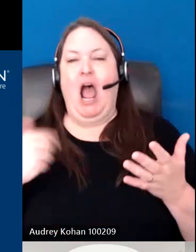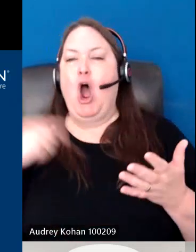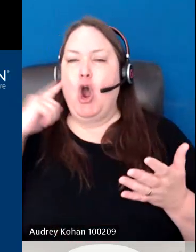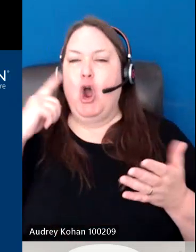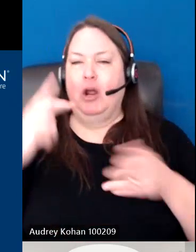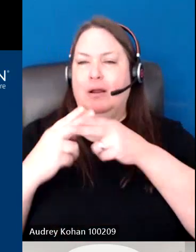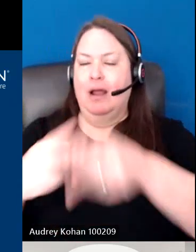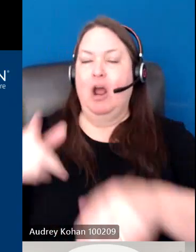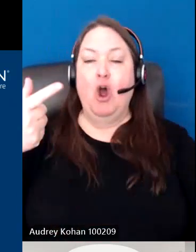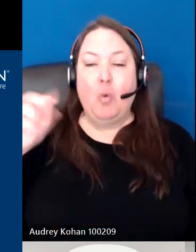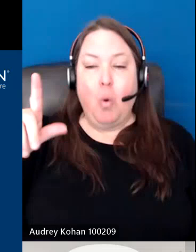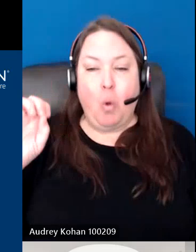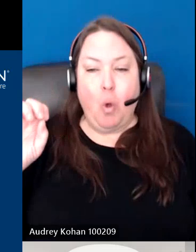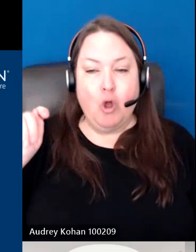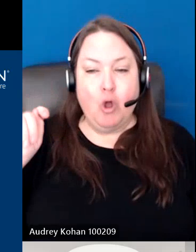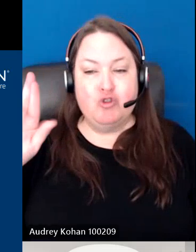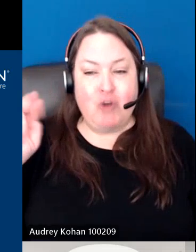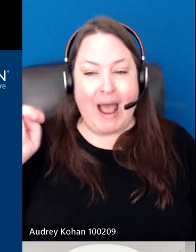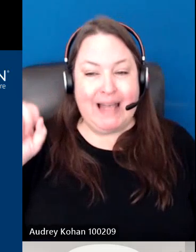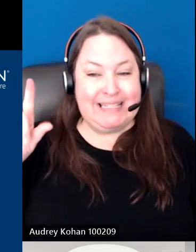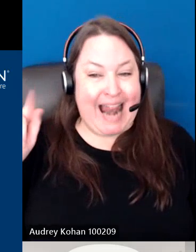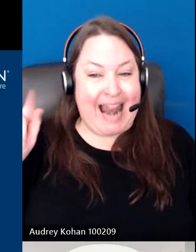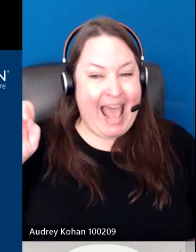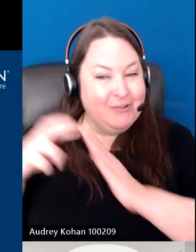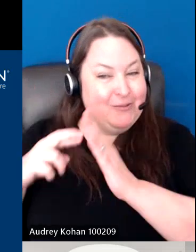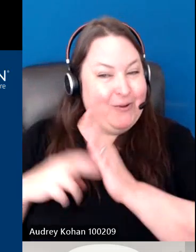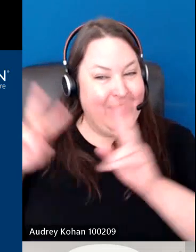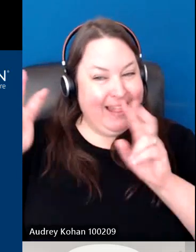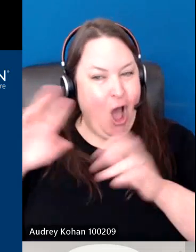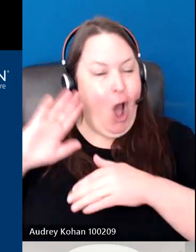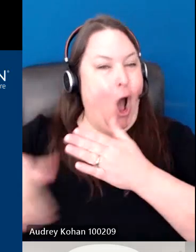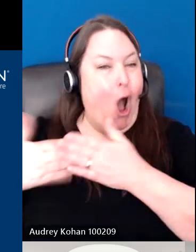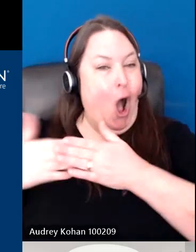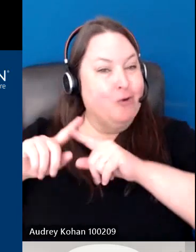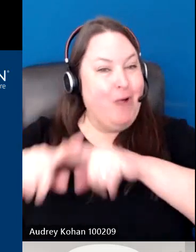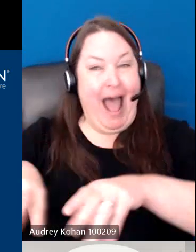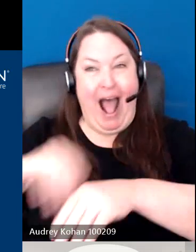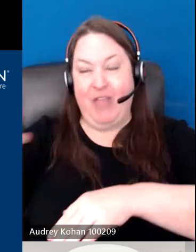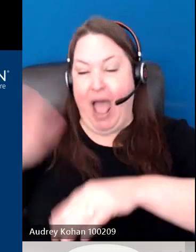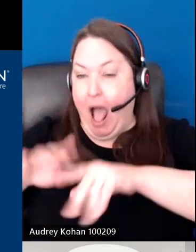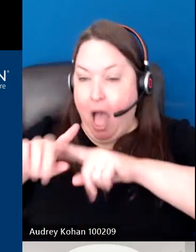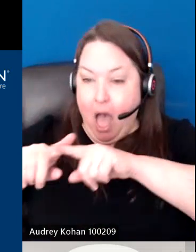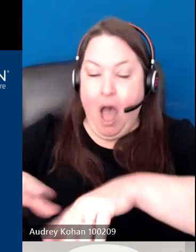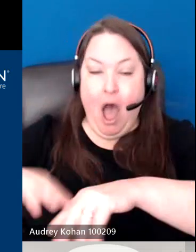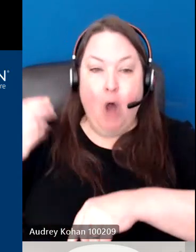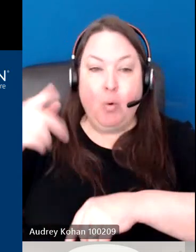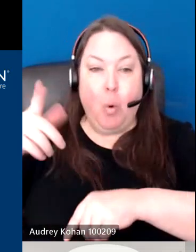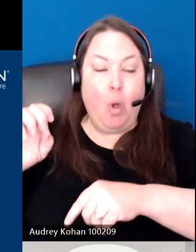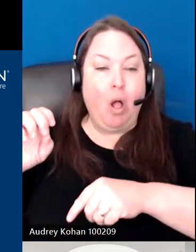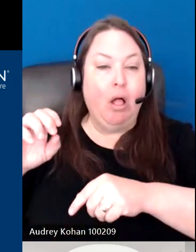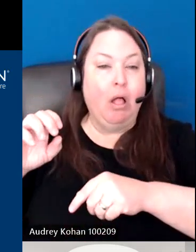the Google translate rule um that all the Reliance out there on Google translate or other um Dei